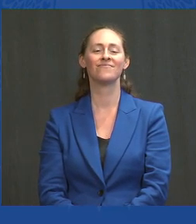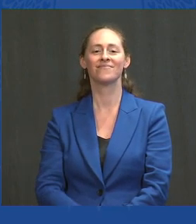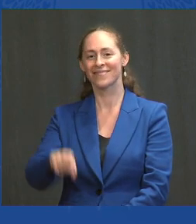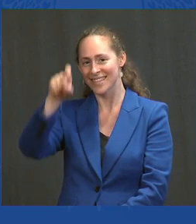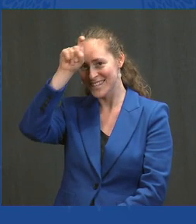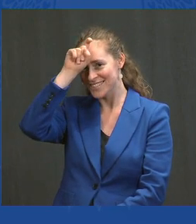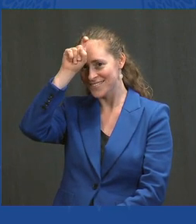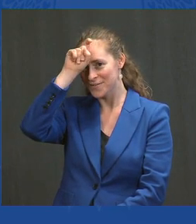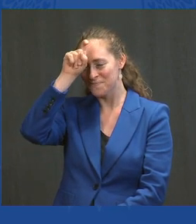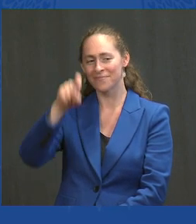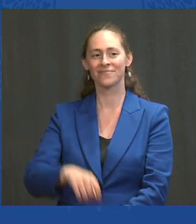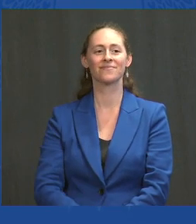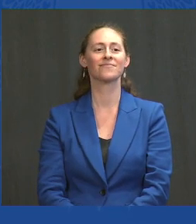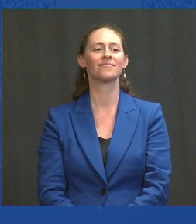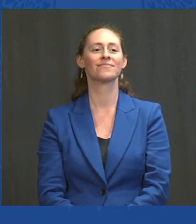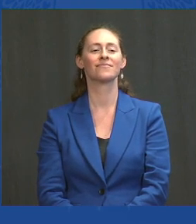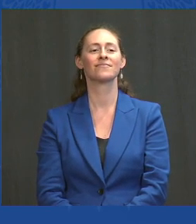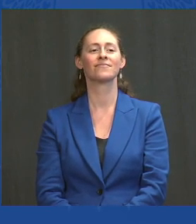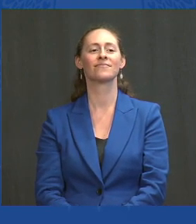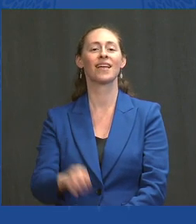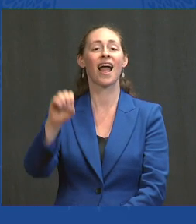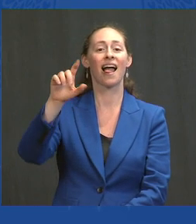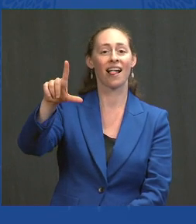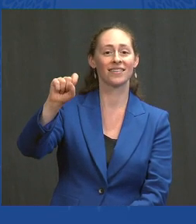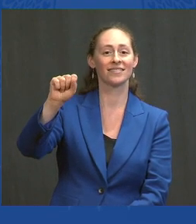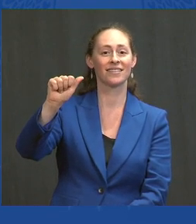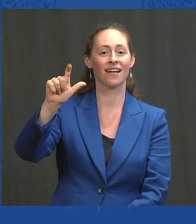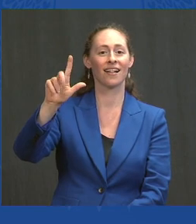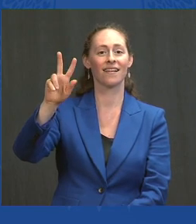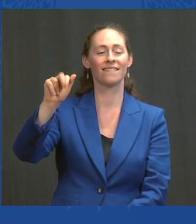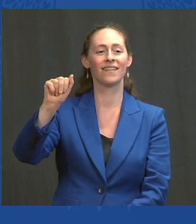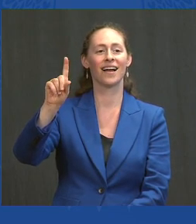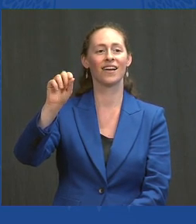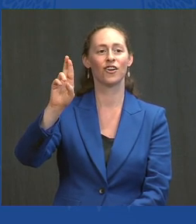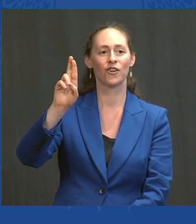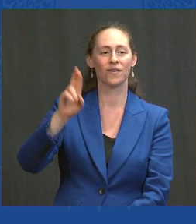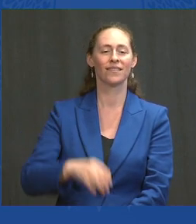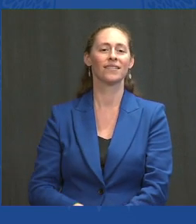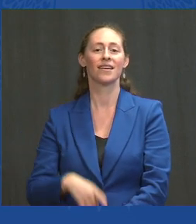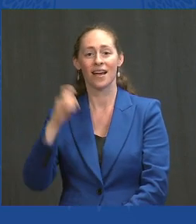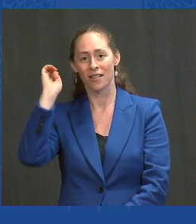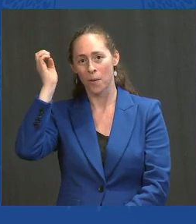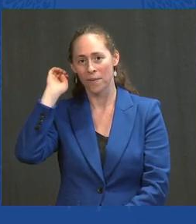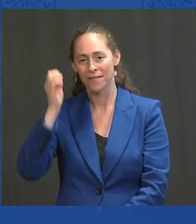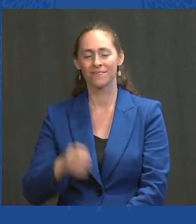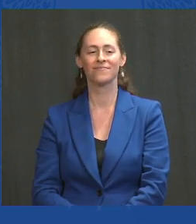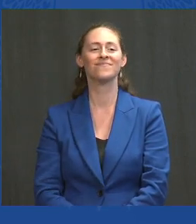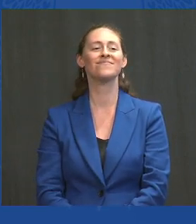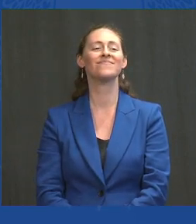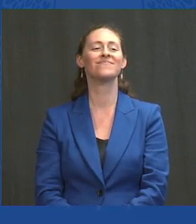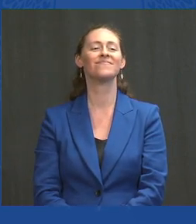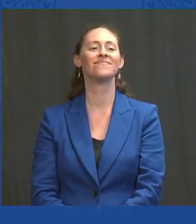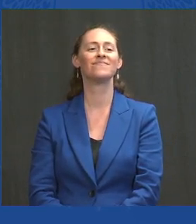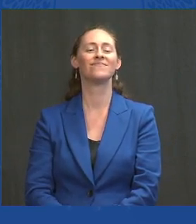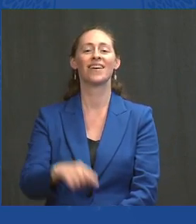El Salvador, Ethiopia, Ghana, India,